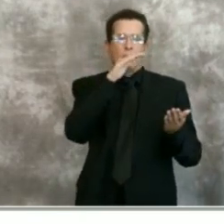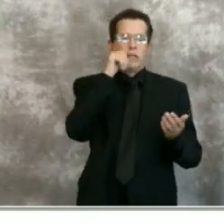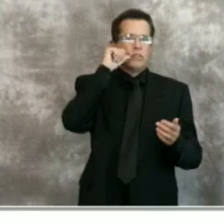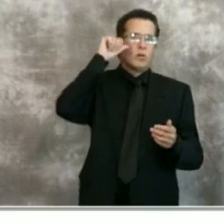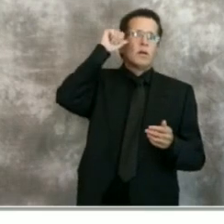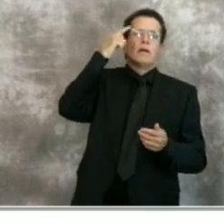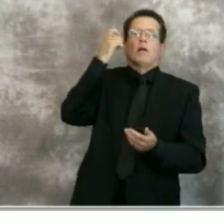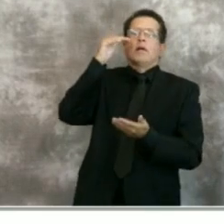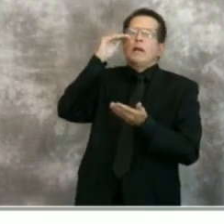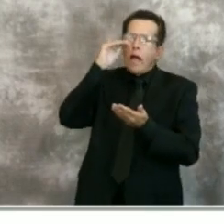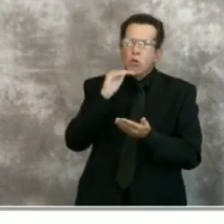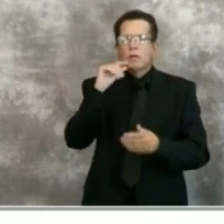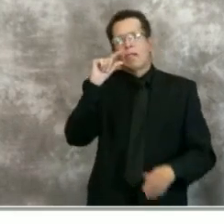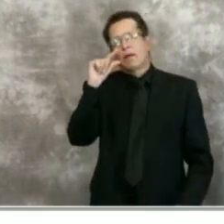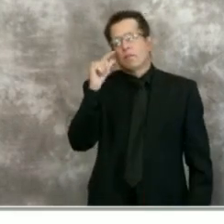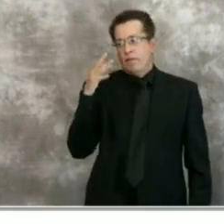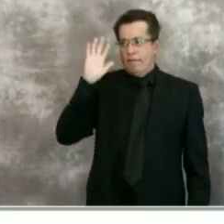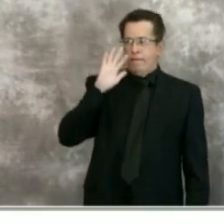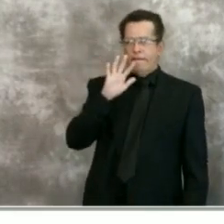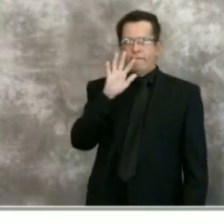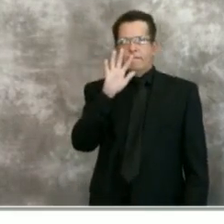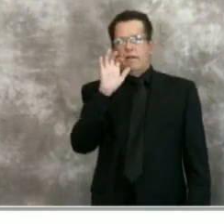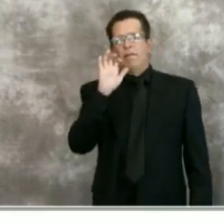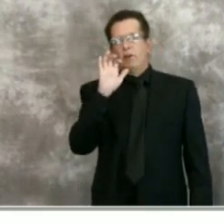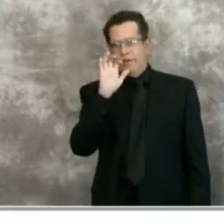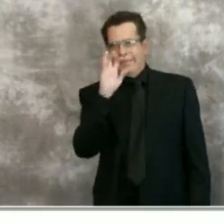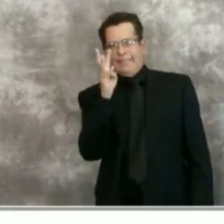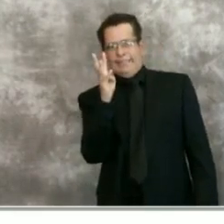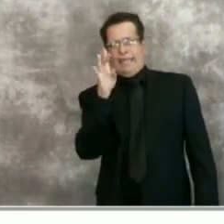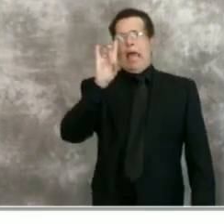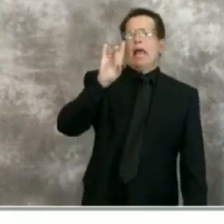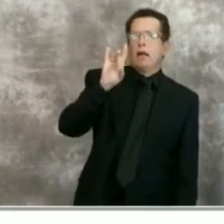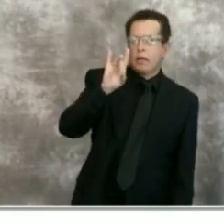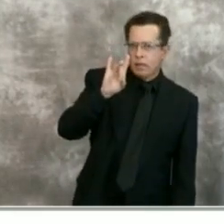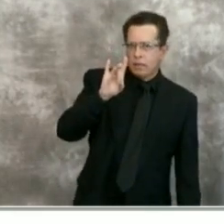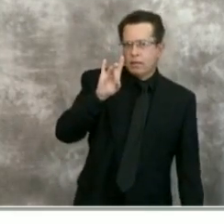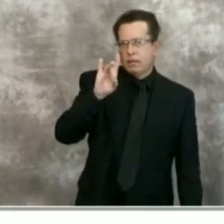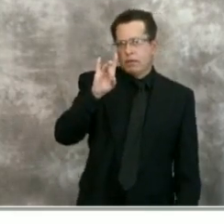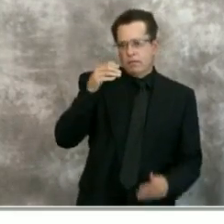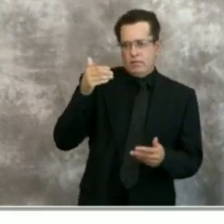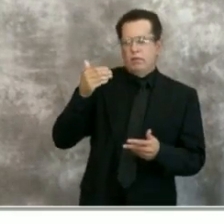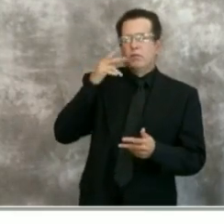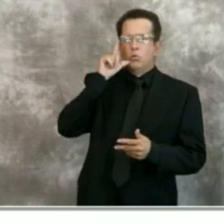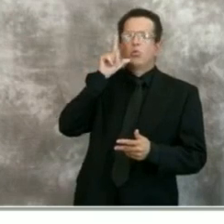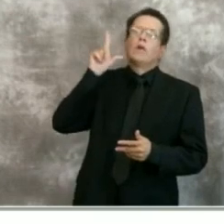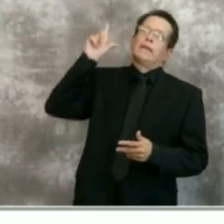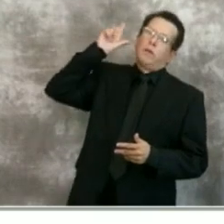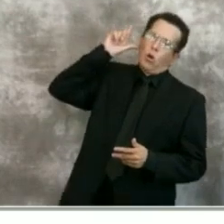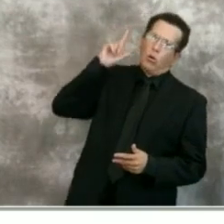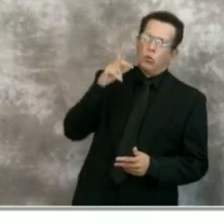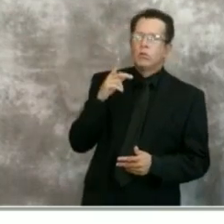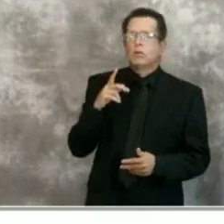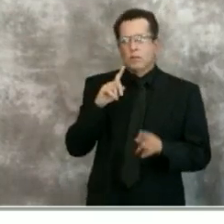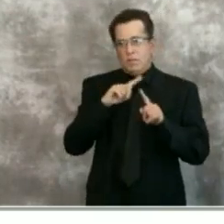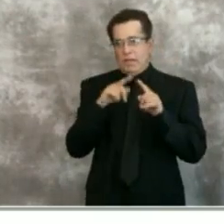453 MORE CASES THAN YESTERDAY WHICH IS ACTUALLY A DECREASE FROM THE PRIOR DAY'S REPORTED